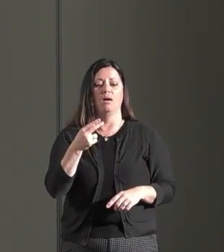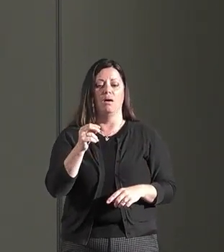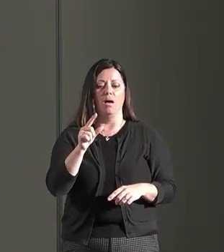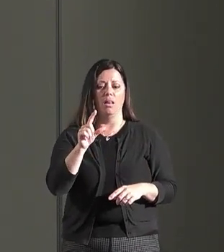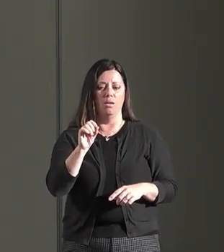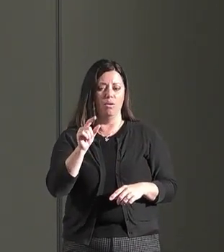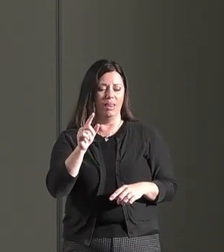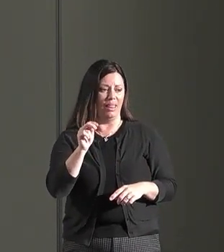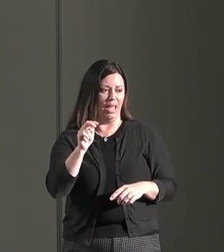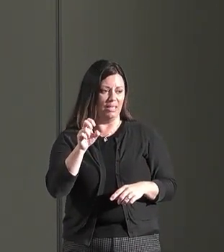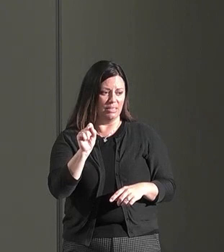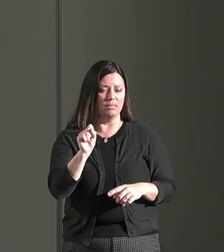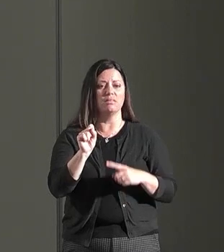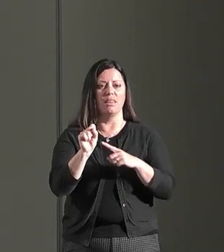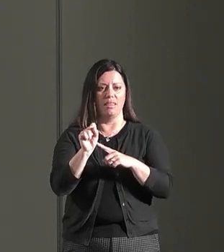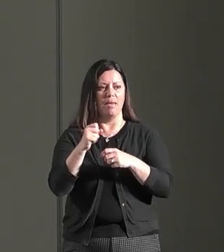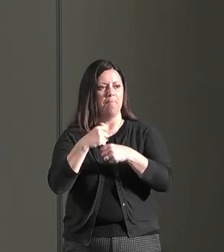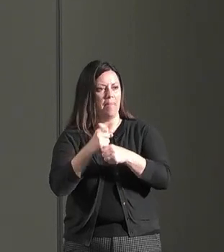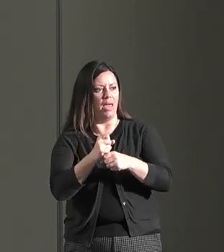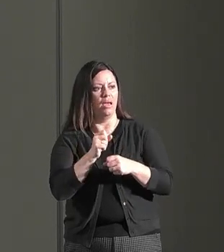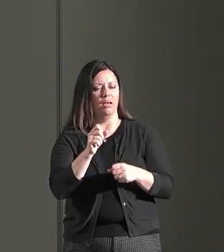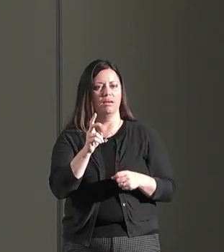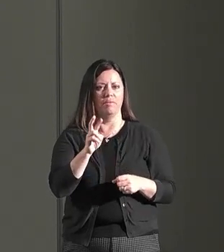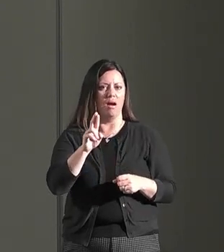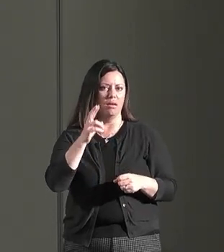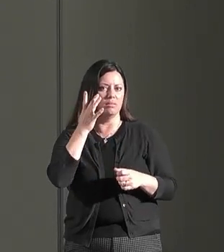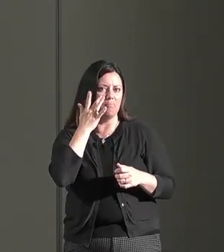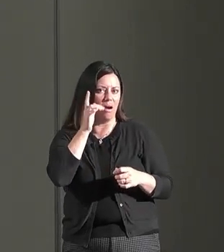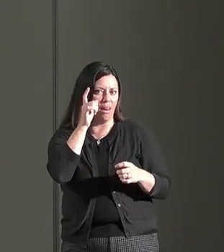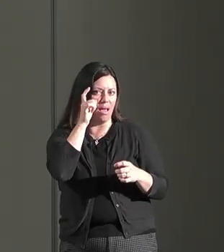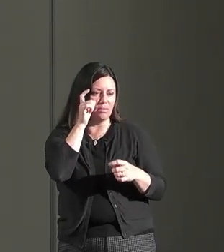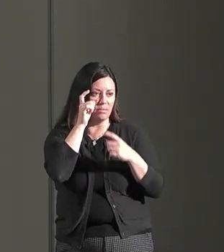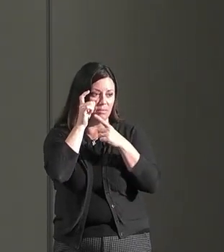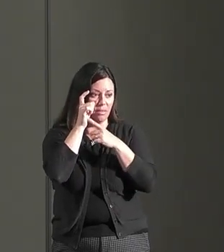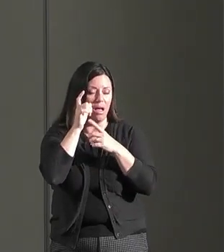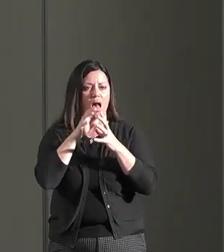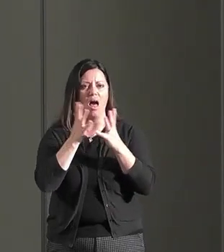lens is a mixed reality smart glasses. So there was a lot of hype around hard of